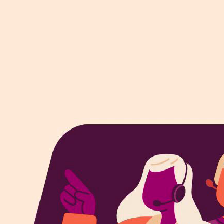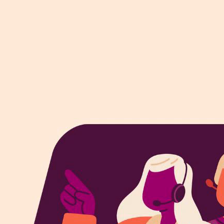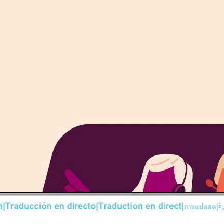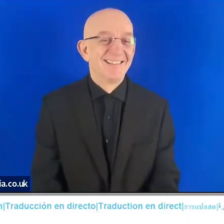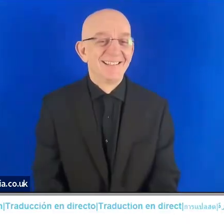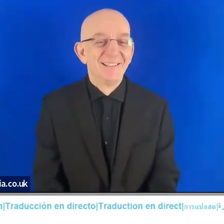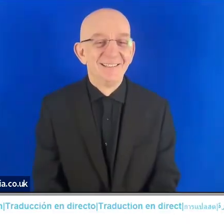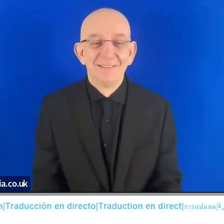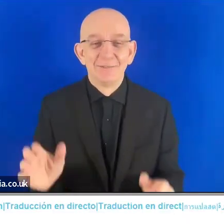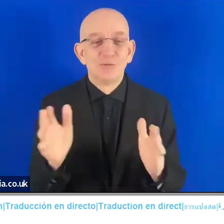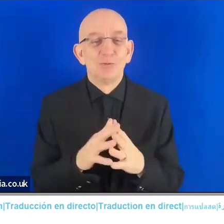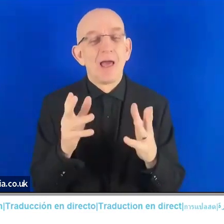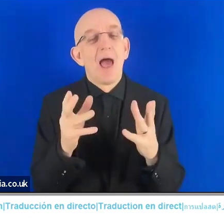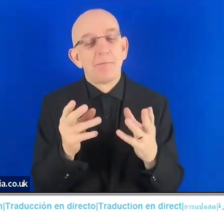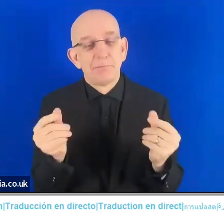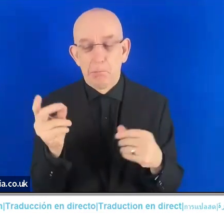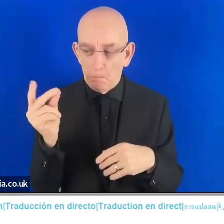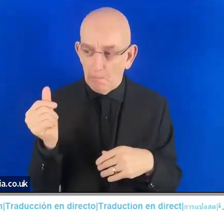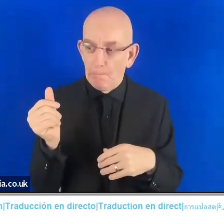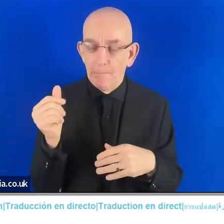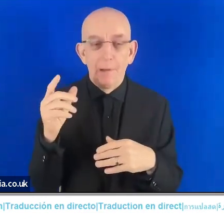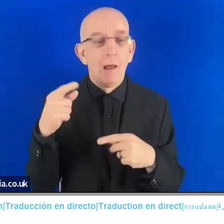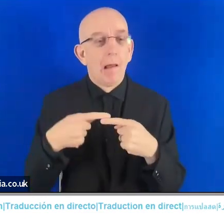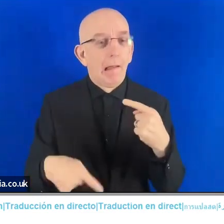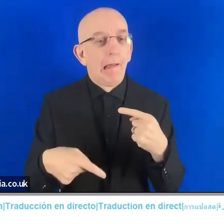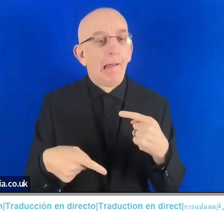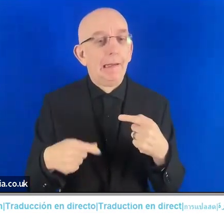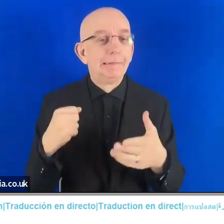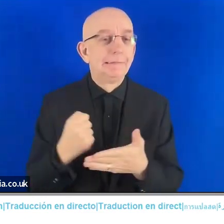Hi all. Welcome.